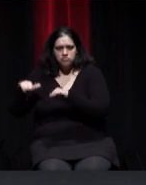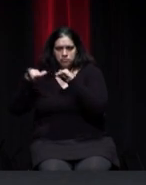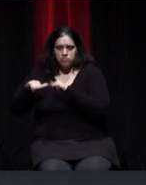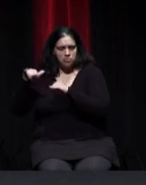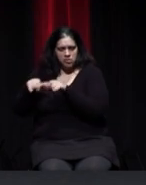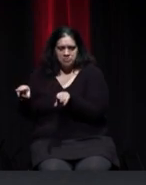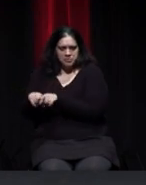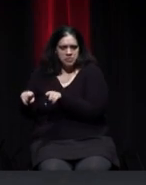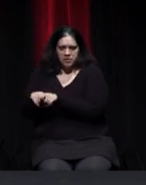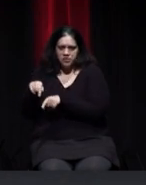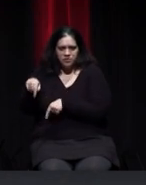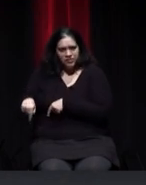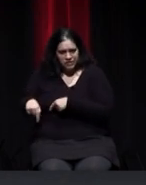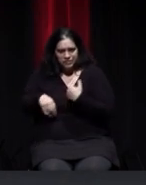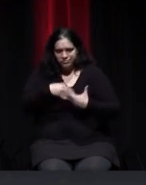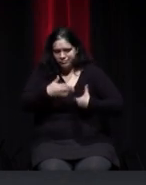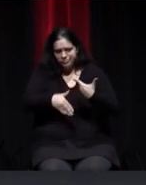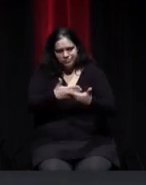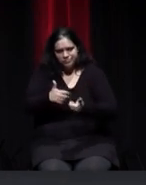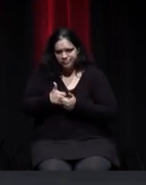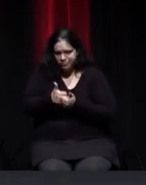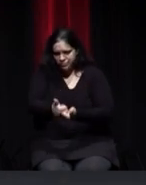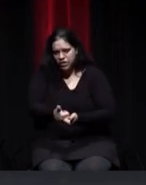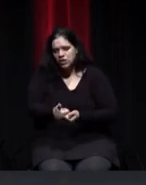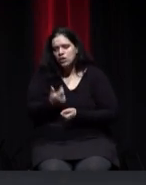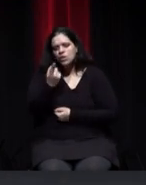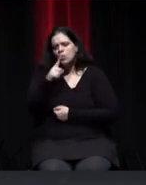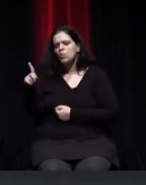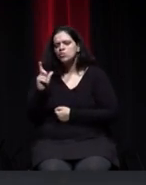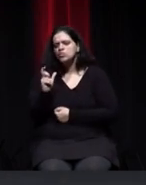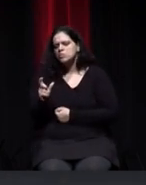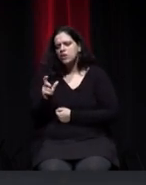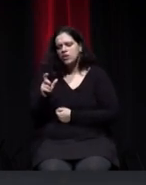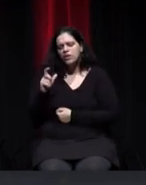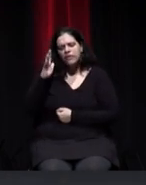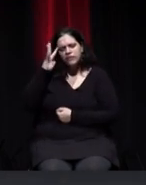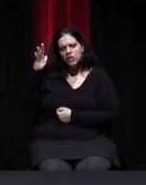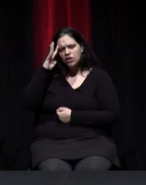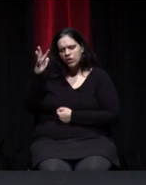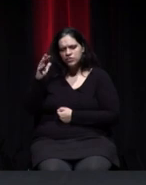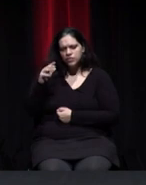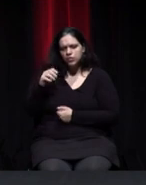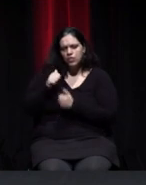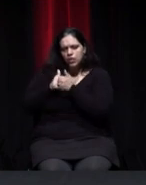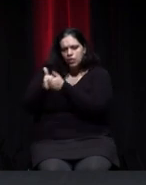I'll use a last term, of the Marxist philosopher György Lukács,